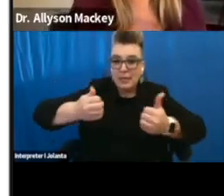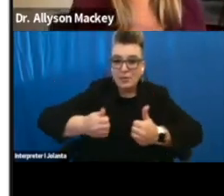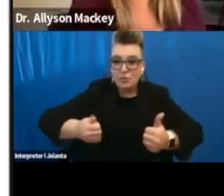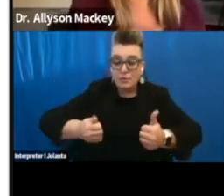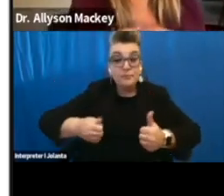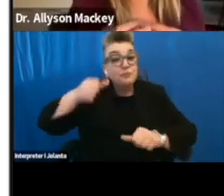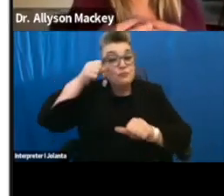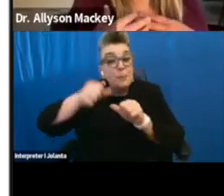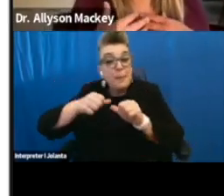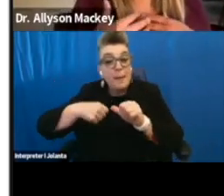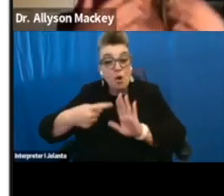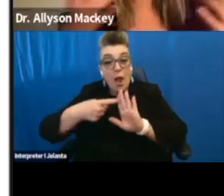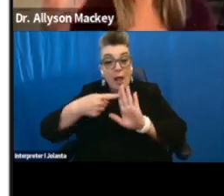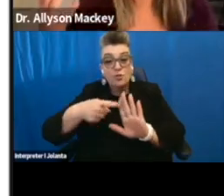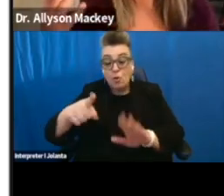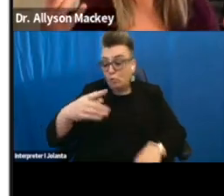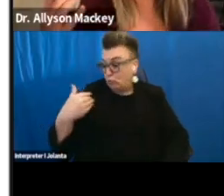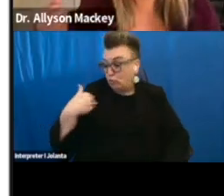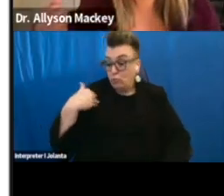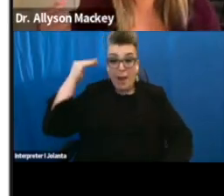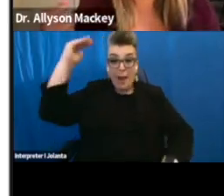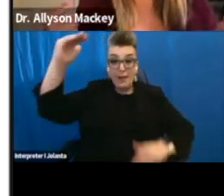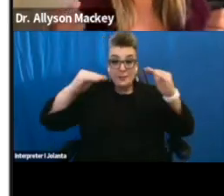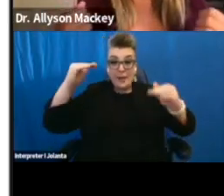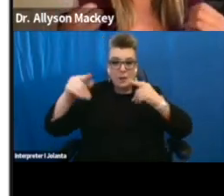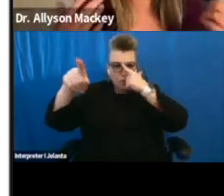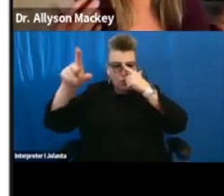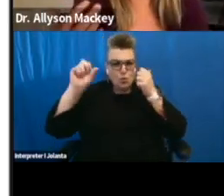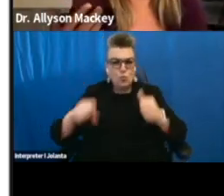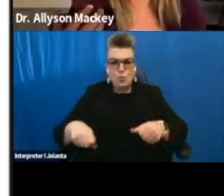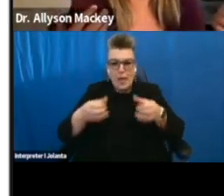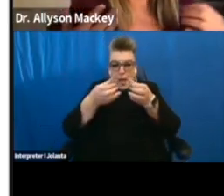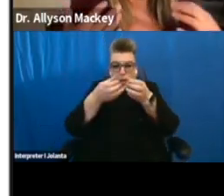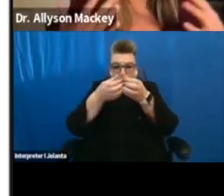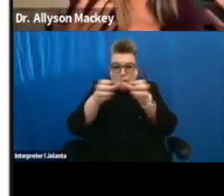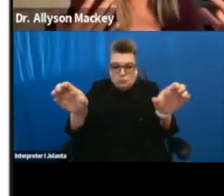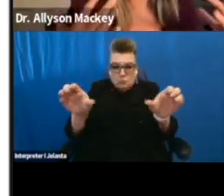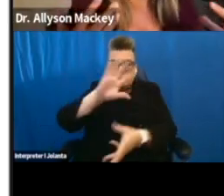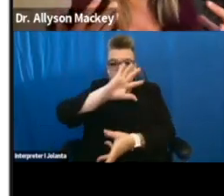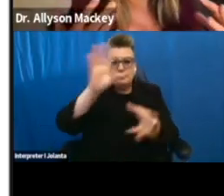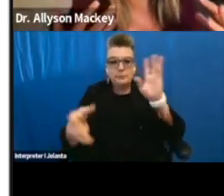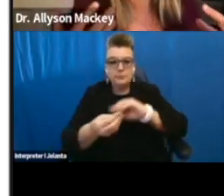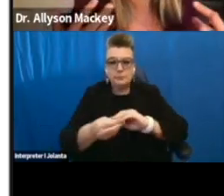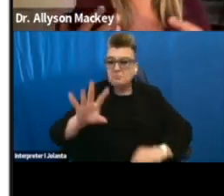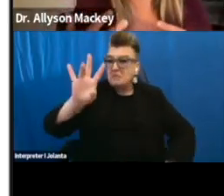we can see uh that you can break cortex out into seven fairly stable different